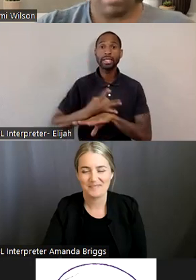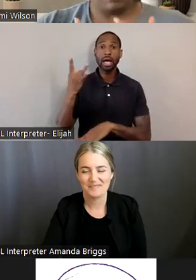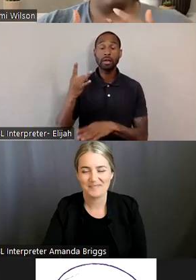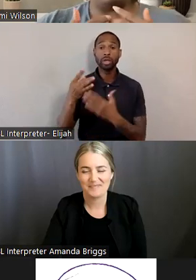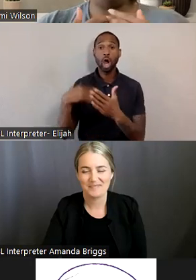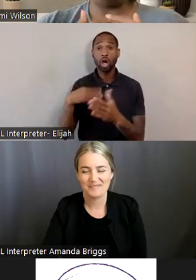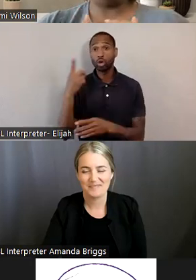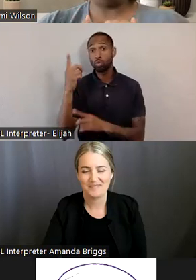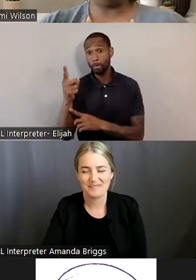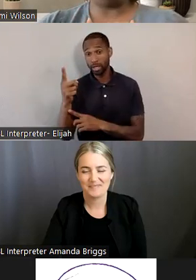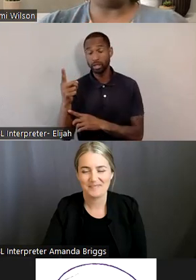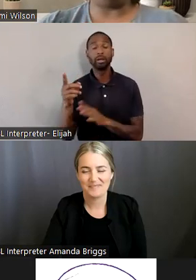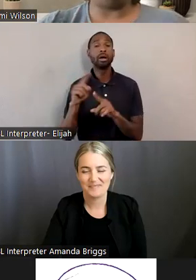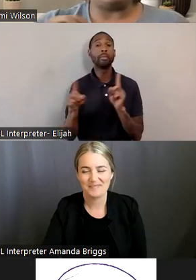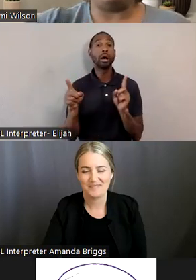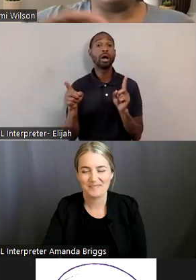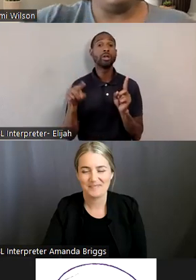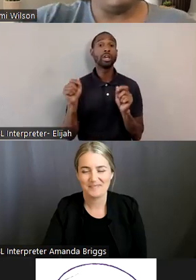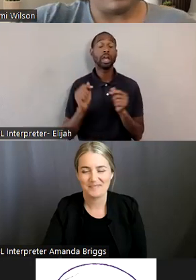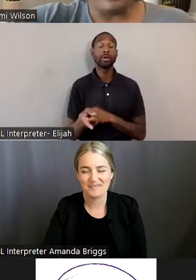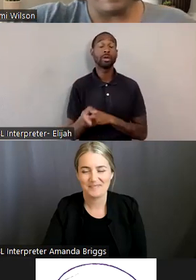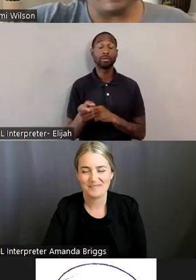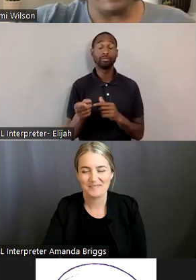They can be aroused by just "Hey, hey - are you okay?"